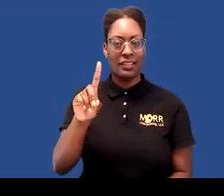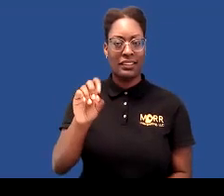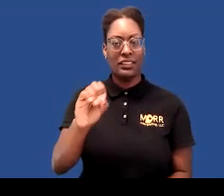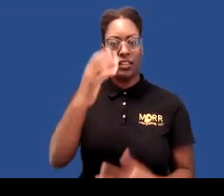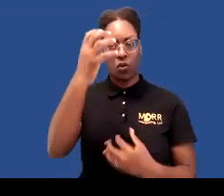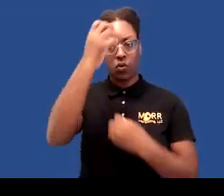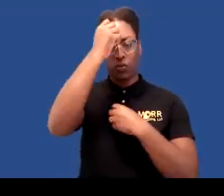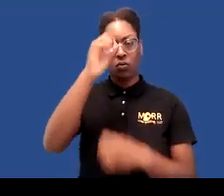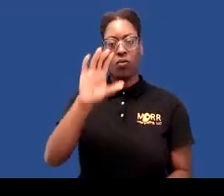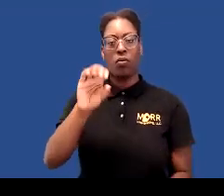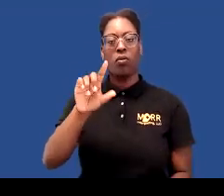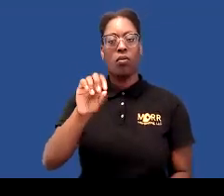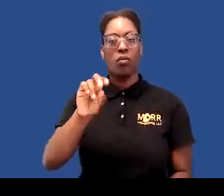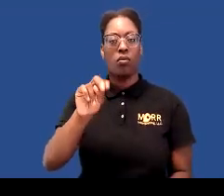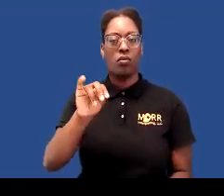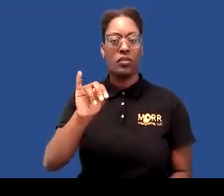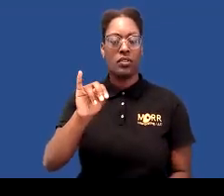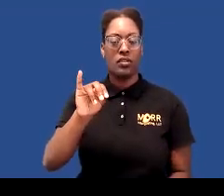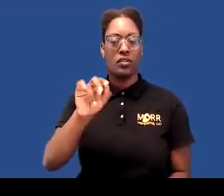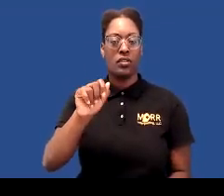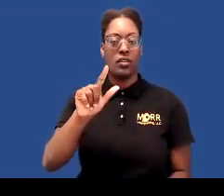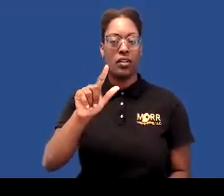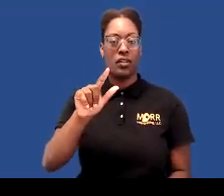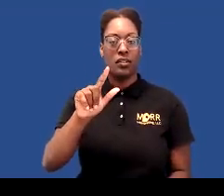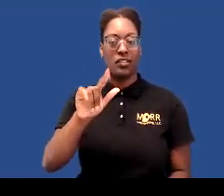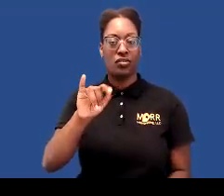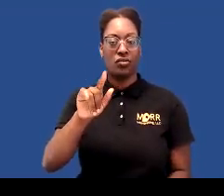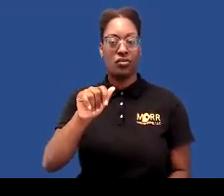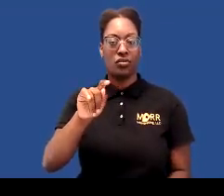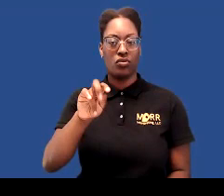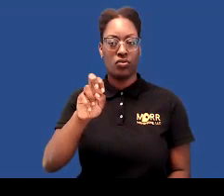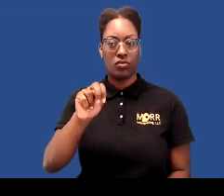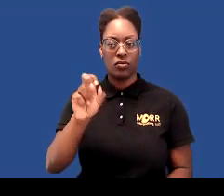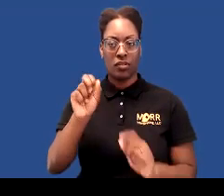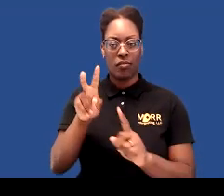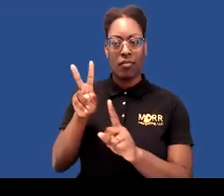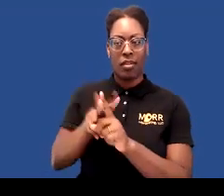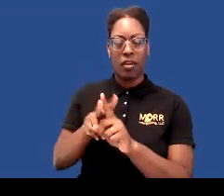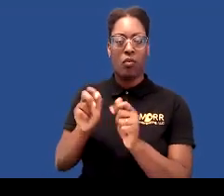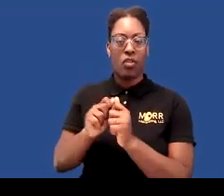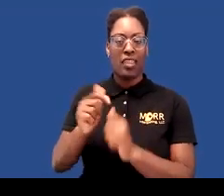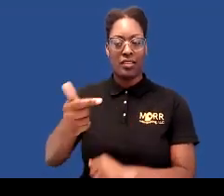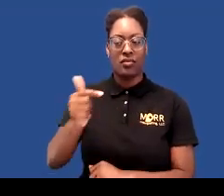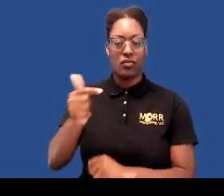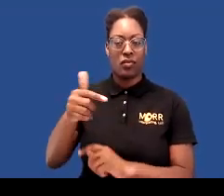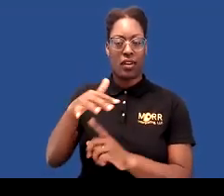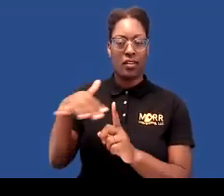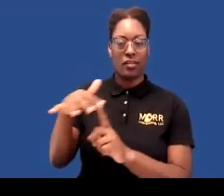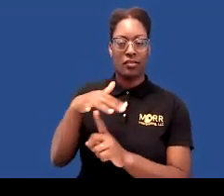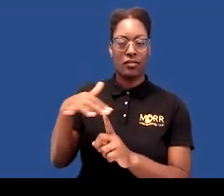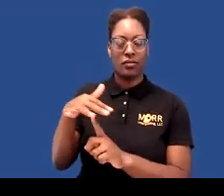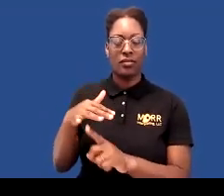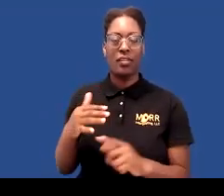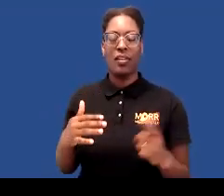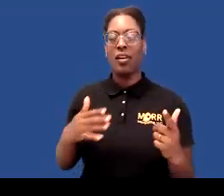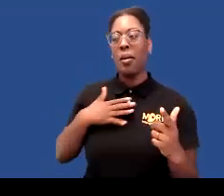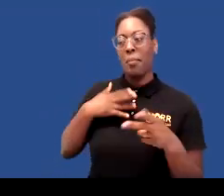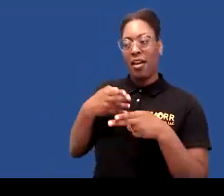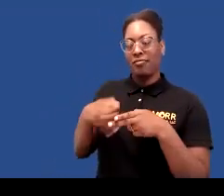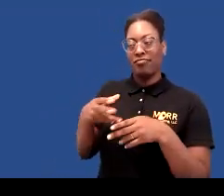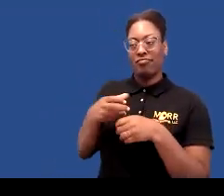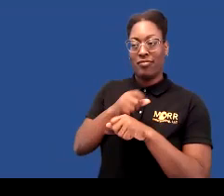enact antiracism in the asynchronous context?" [Eric] My short answer is not yet.